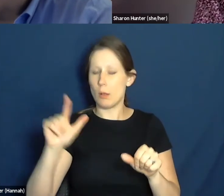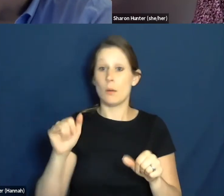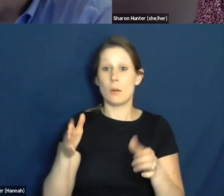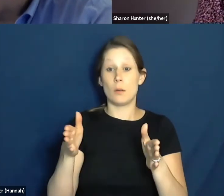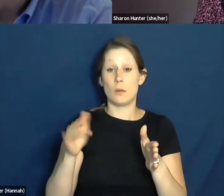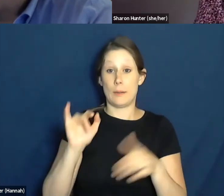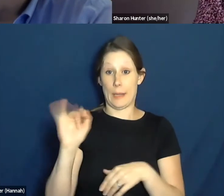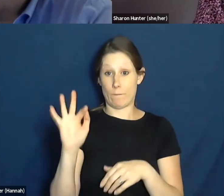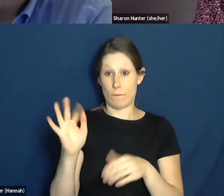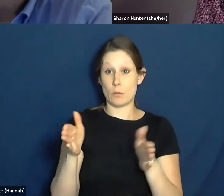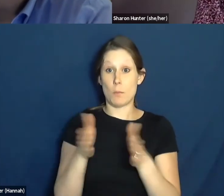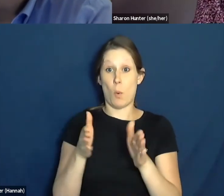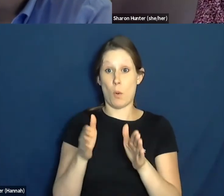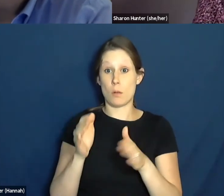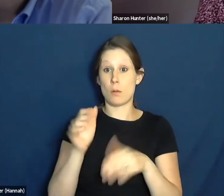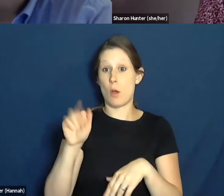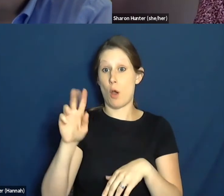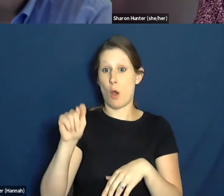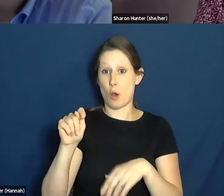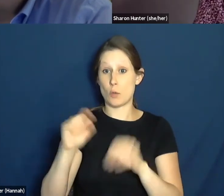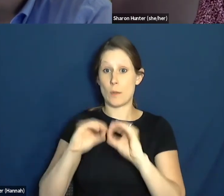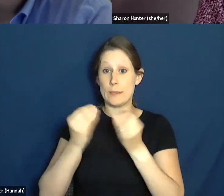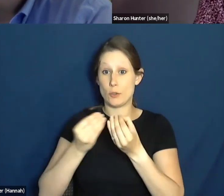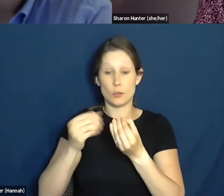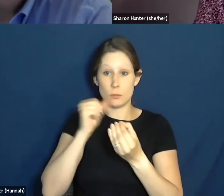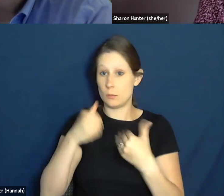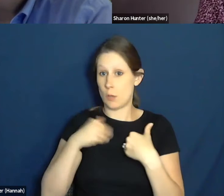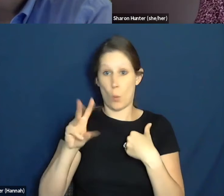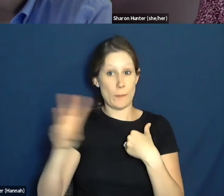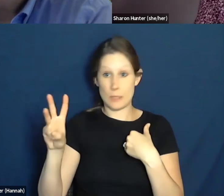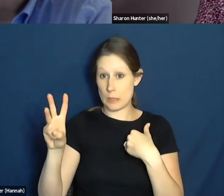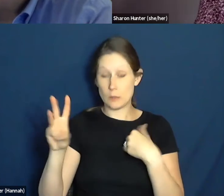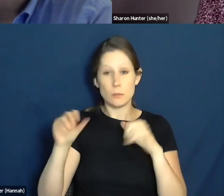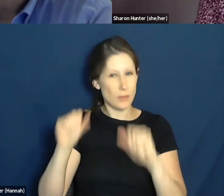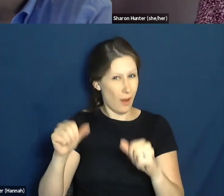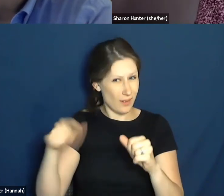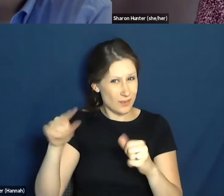if a small arts organization doesn't have a website They still be part of the training?